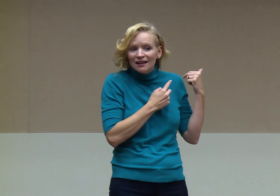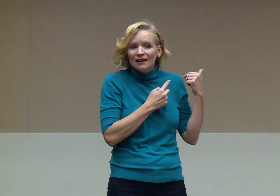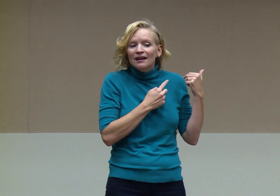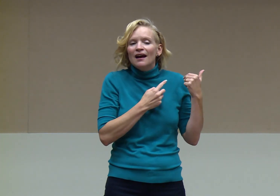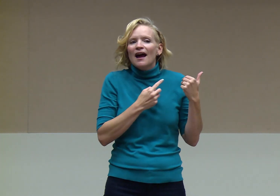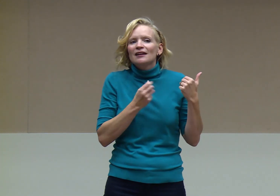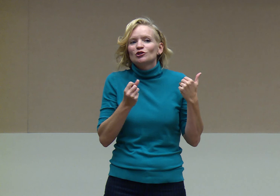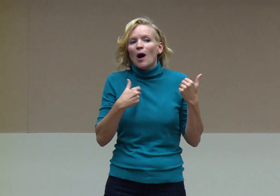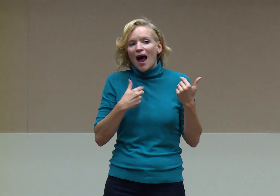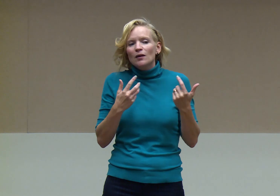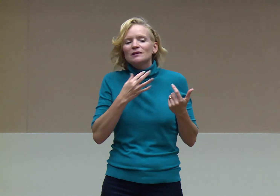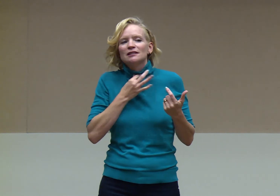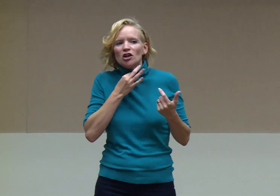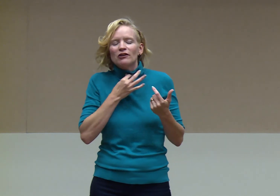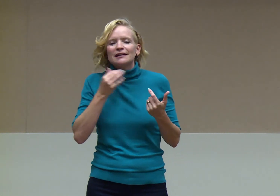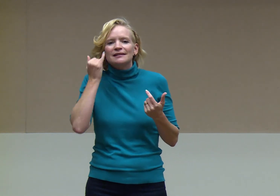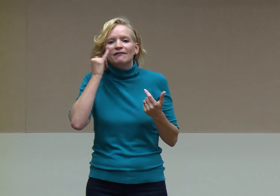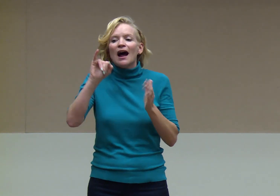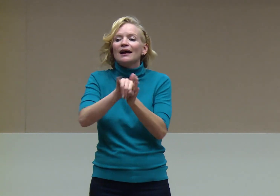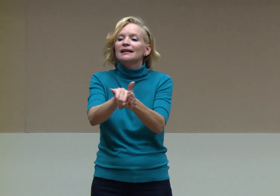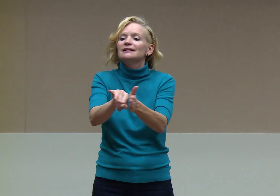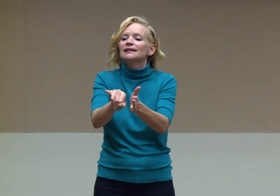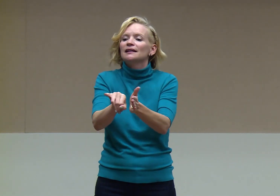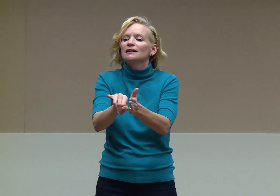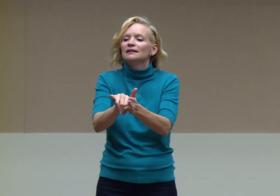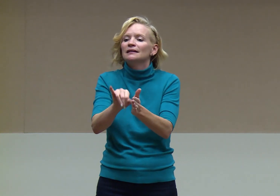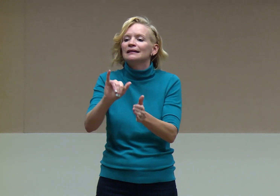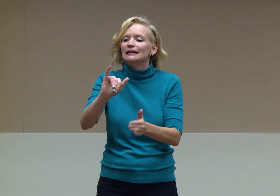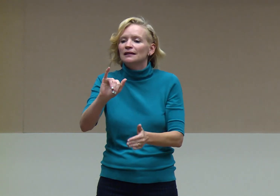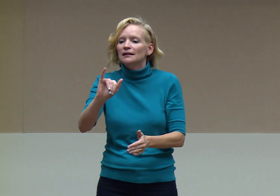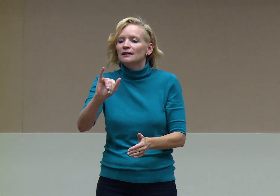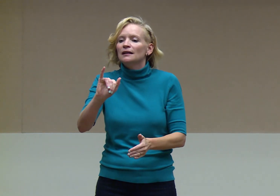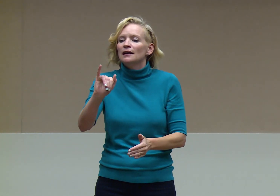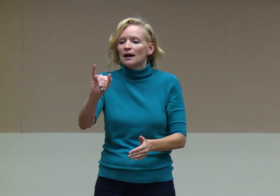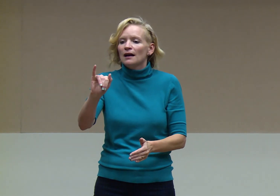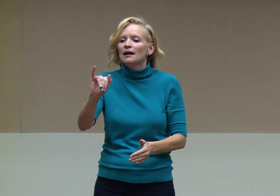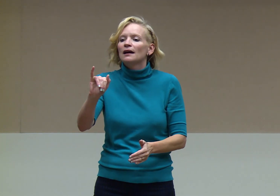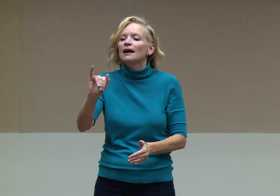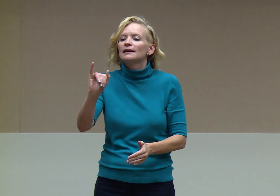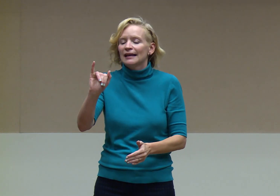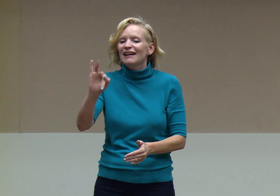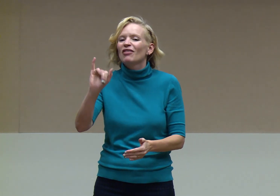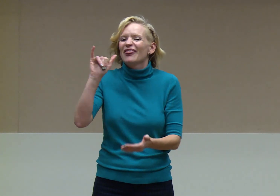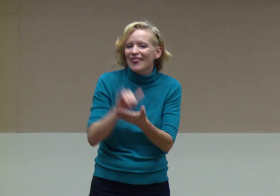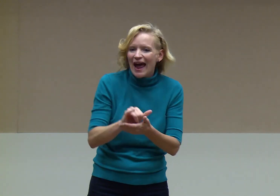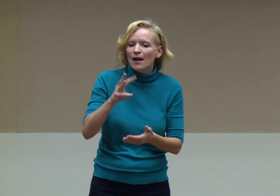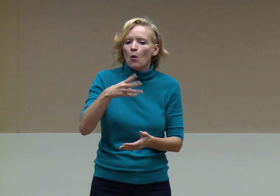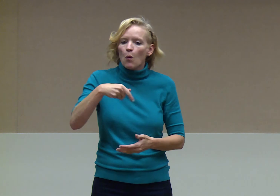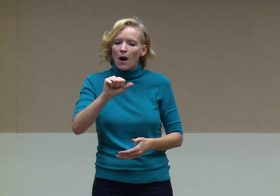back at this time when I started my thesis work. I was curious about iconicity.